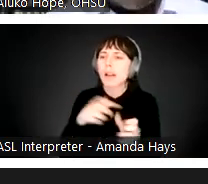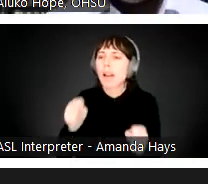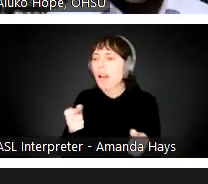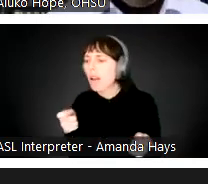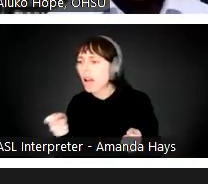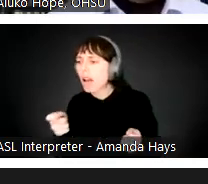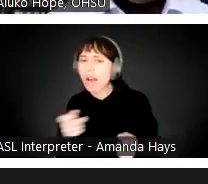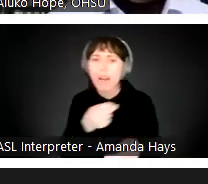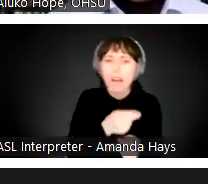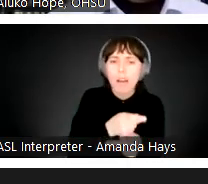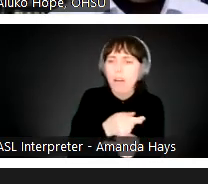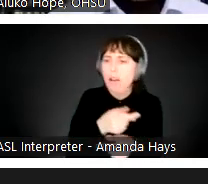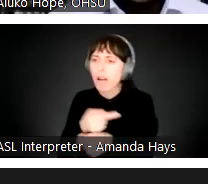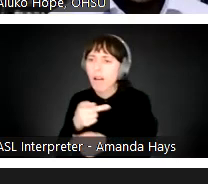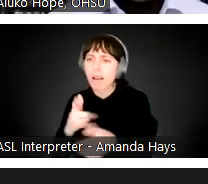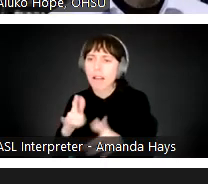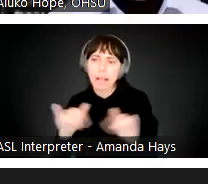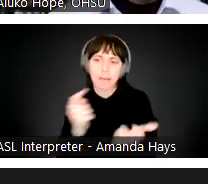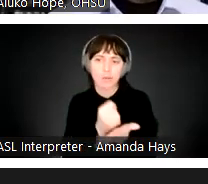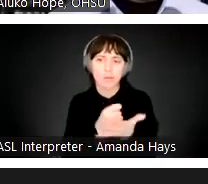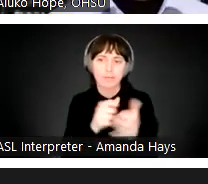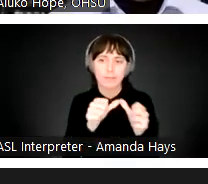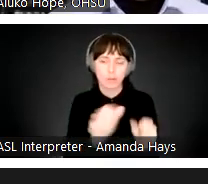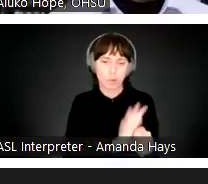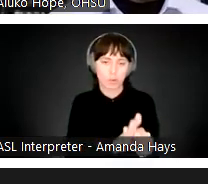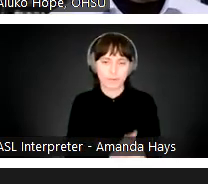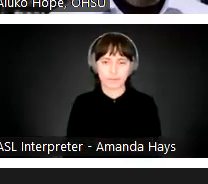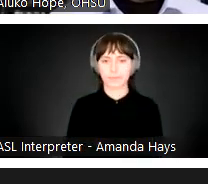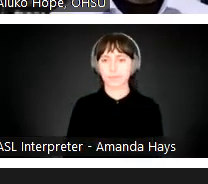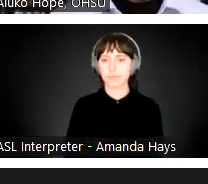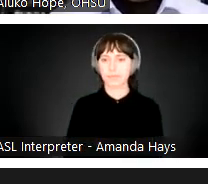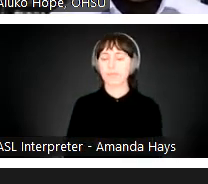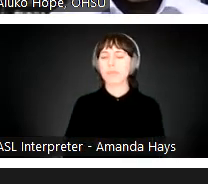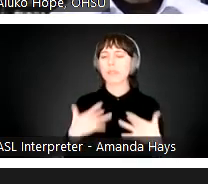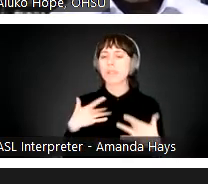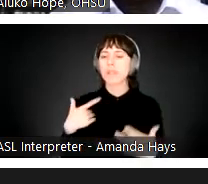And so, a lot of what we do is we ask questions about the illness course,